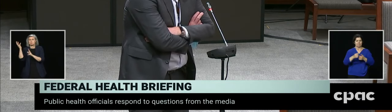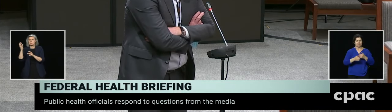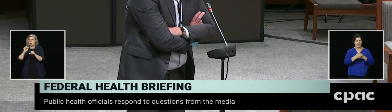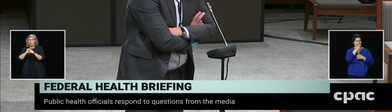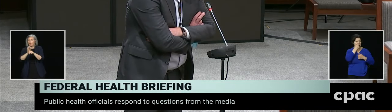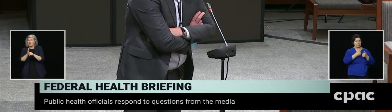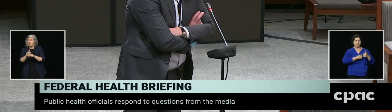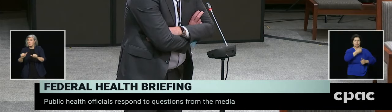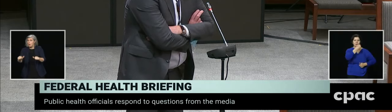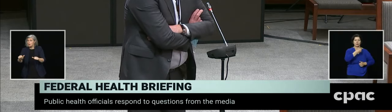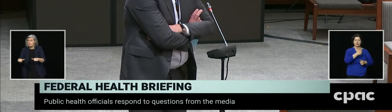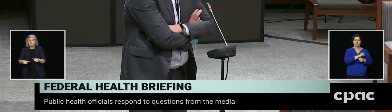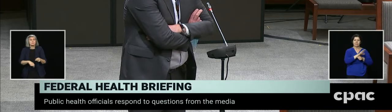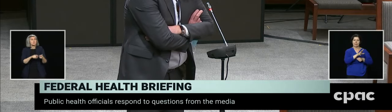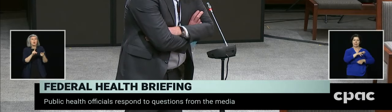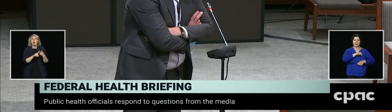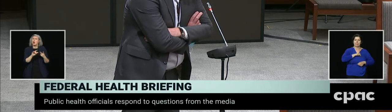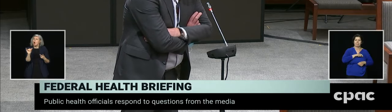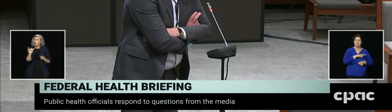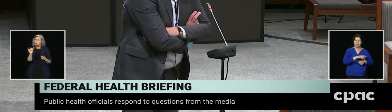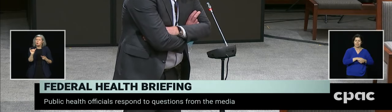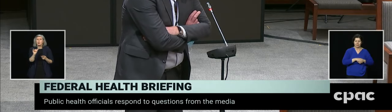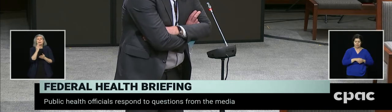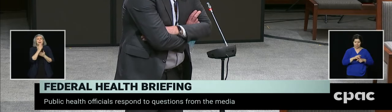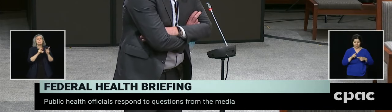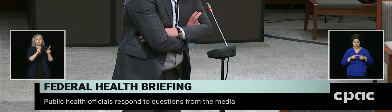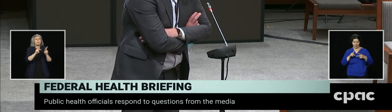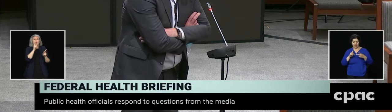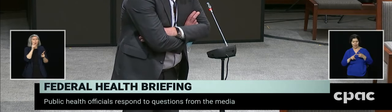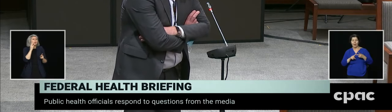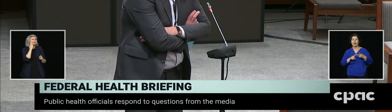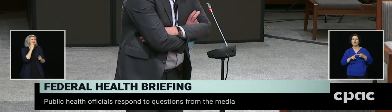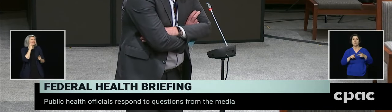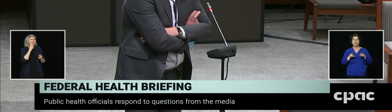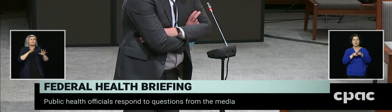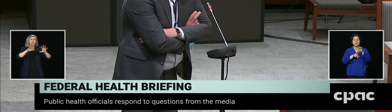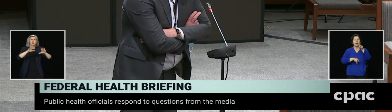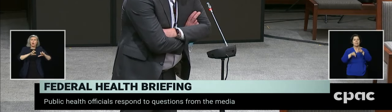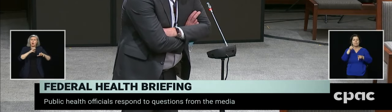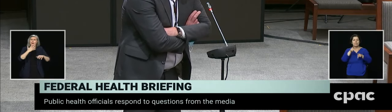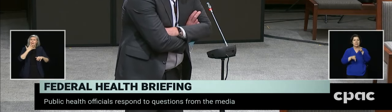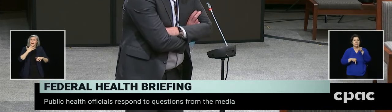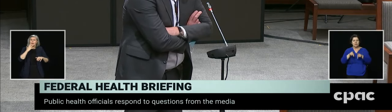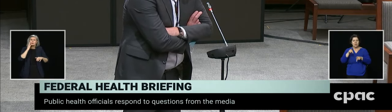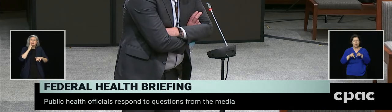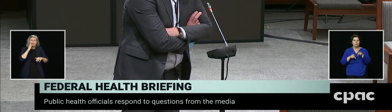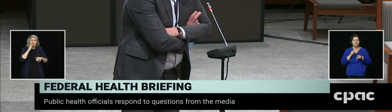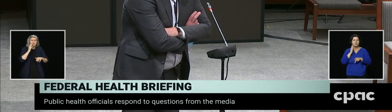WE ALSO KNOW THAT PEOPLE WITH DARKING SKIN, PEOPLE OF COLOUR LIVING IN NORTHERN LATITUDES